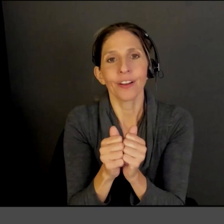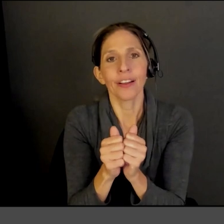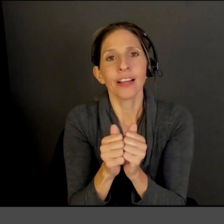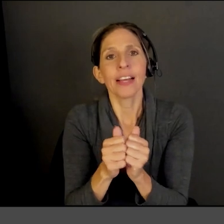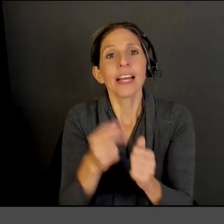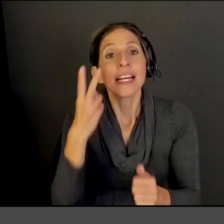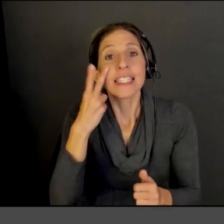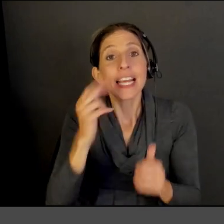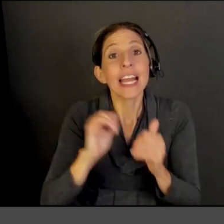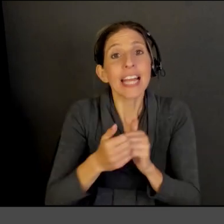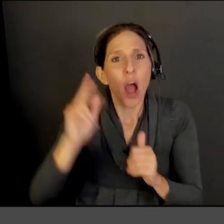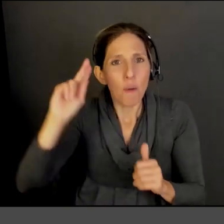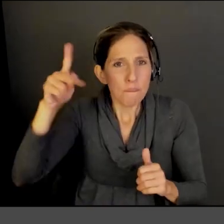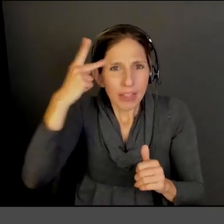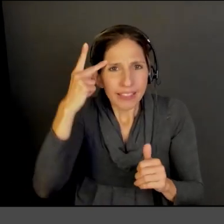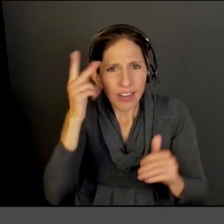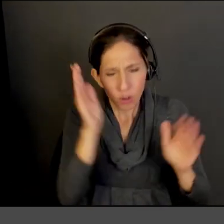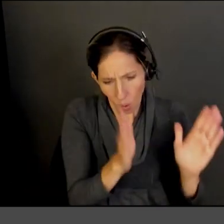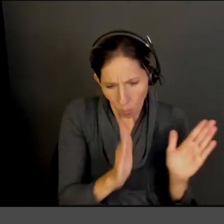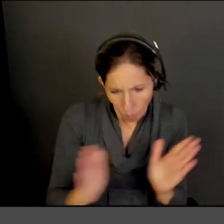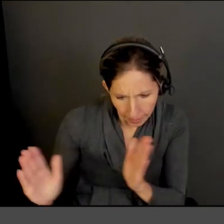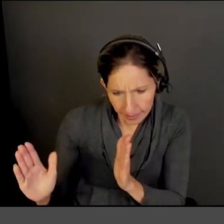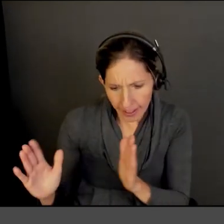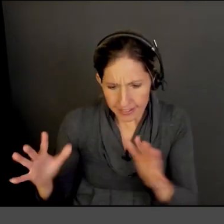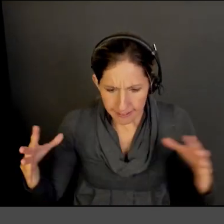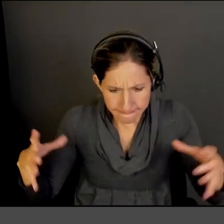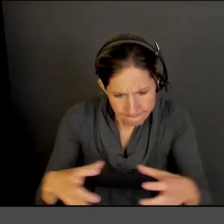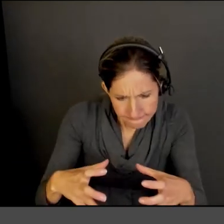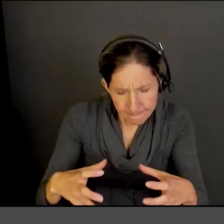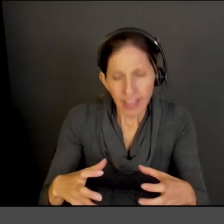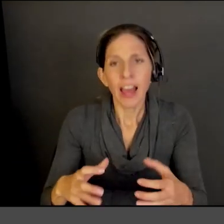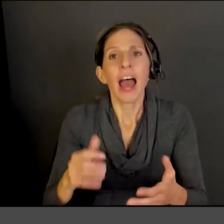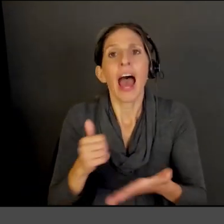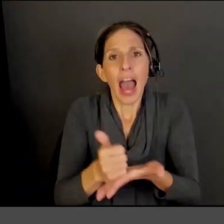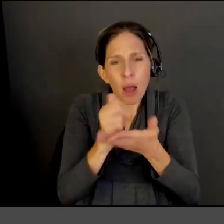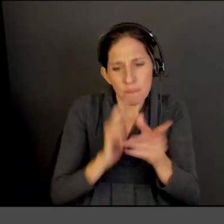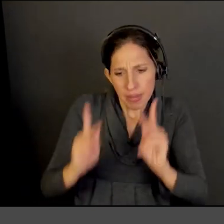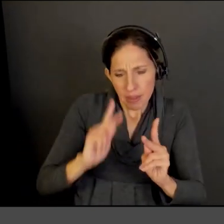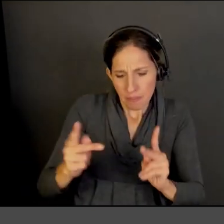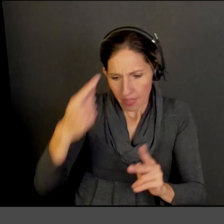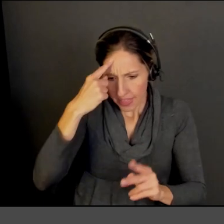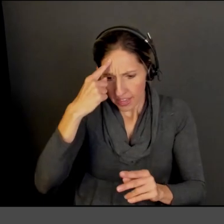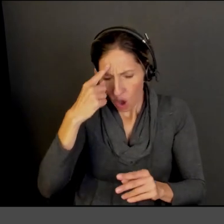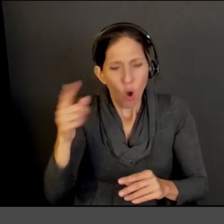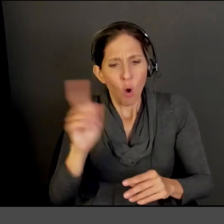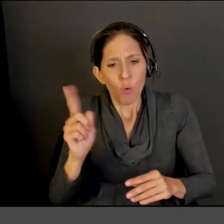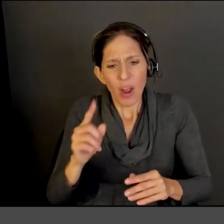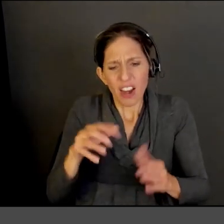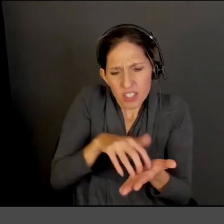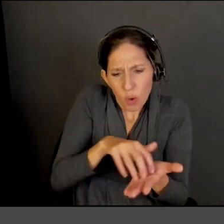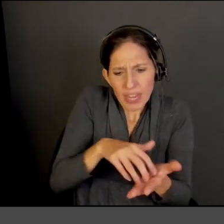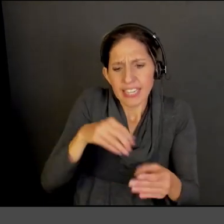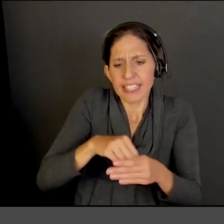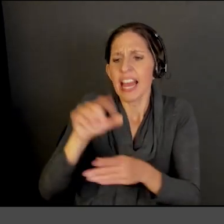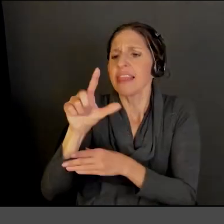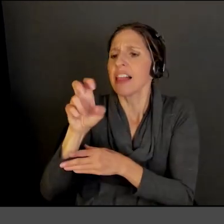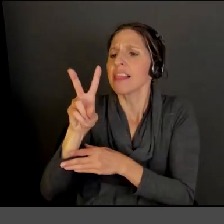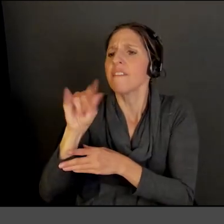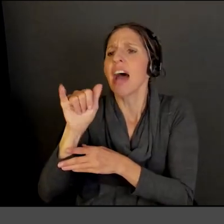HAS ALLOWED FOLKS TO FIGURE OUT WHERE ARE THE WEAKNESSES IN THE LEVIATHAN AND WHERE WE AS A PEOPLE CAN AMASS OUR STRENGTH,